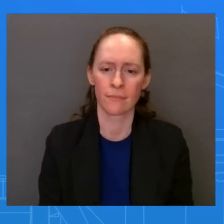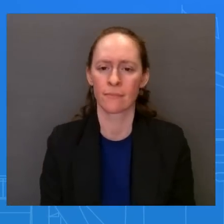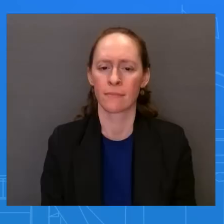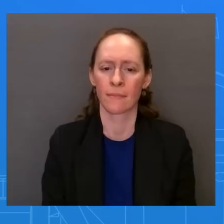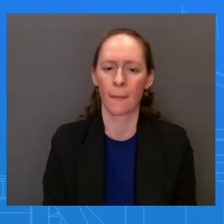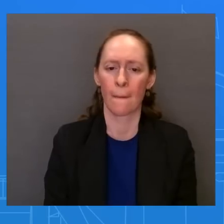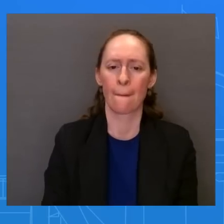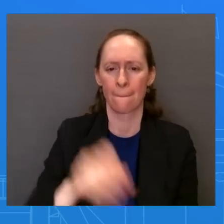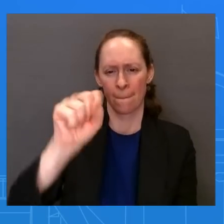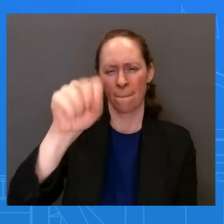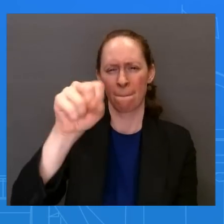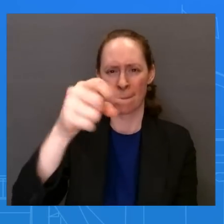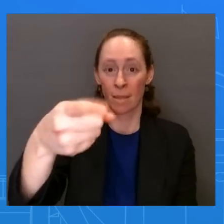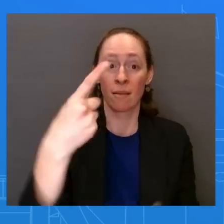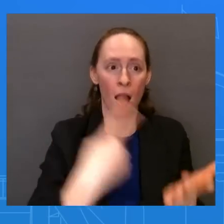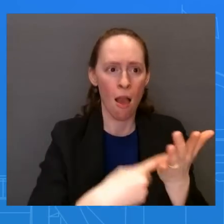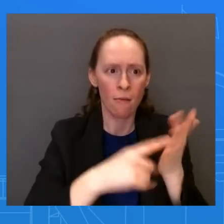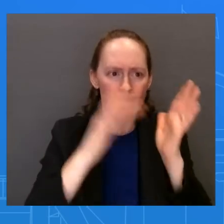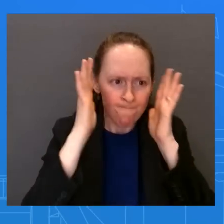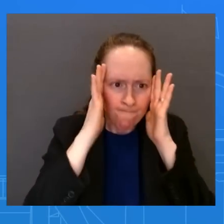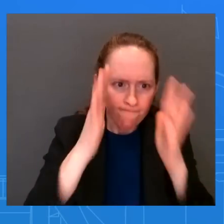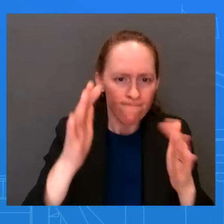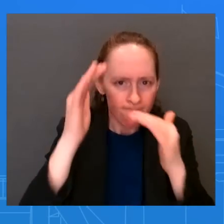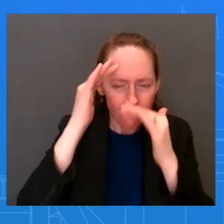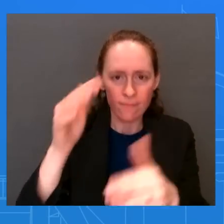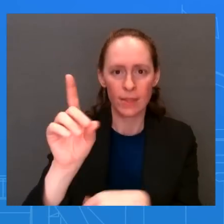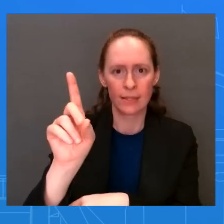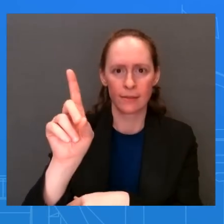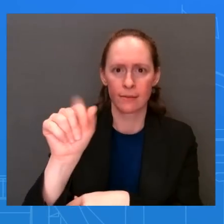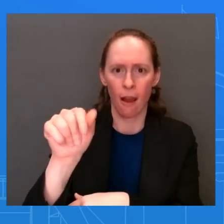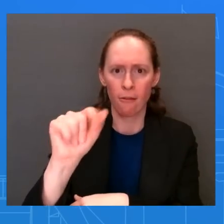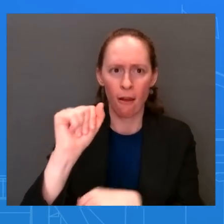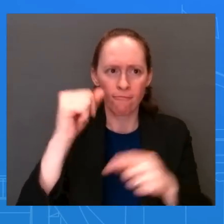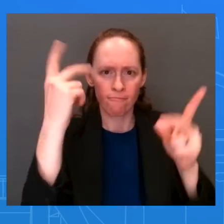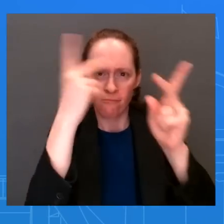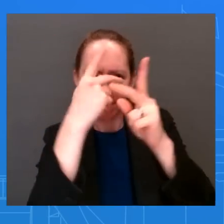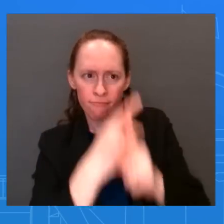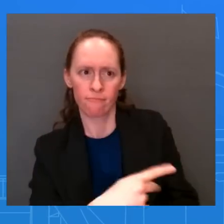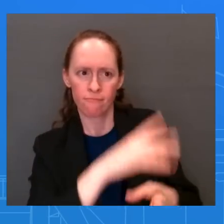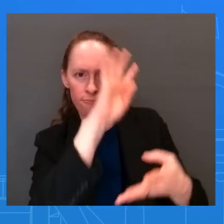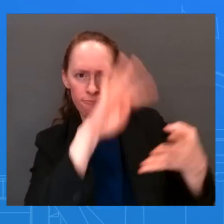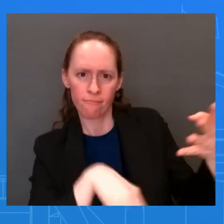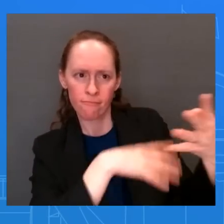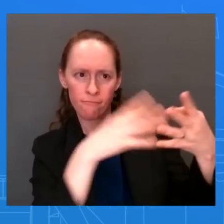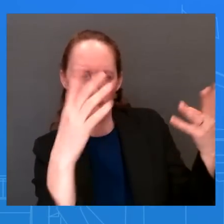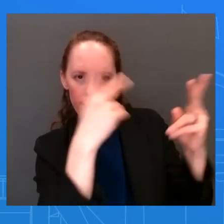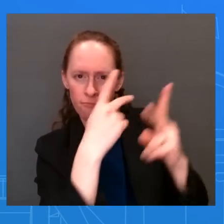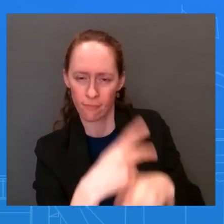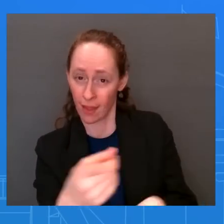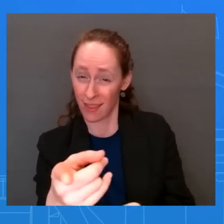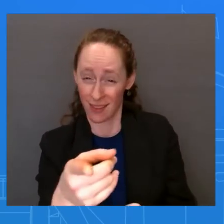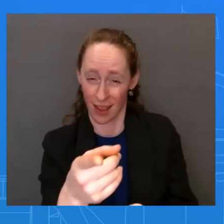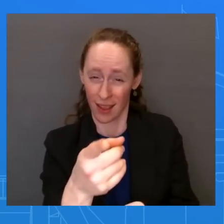where the economy is currently to pre-recession or recession. I mean, that is what the experts are saying as well,